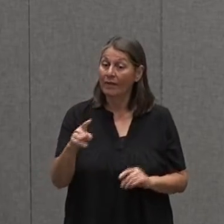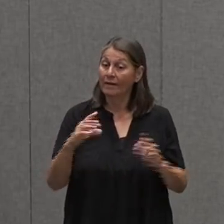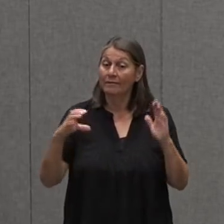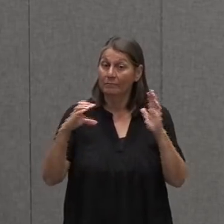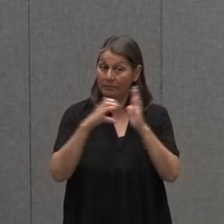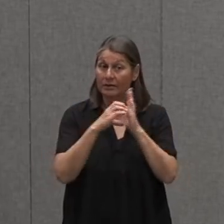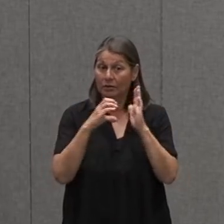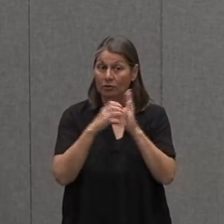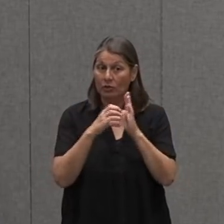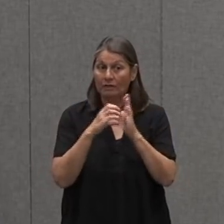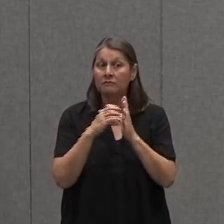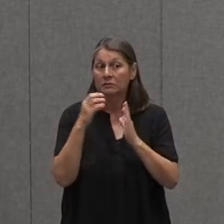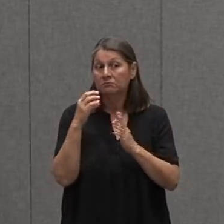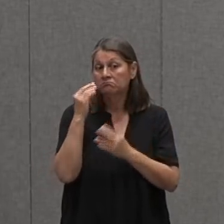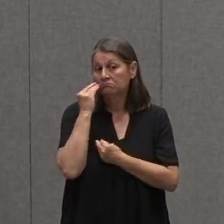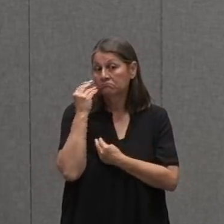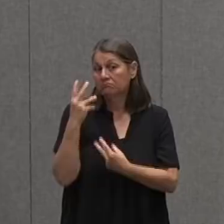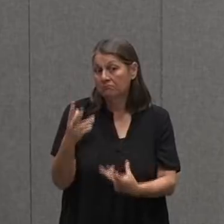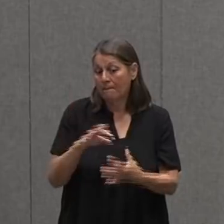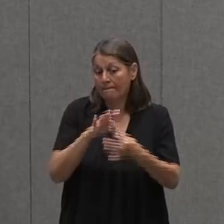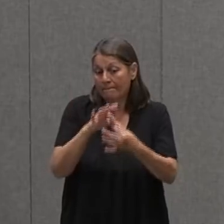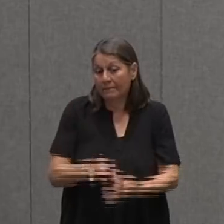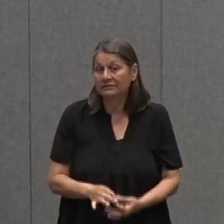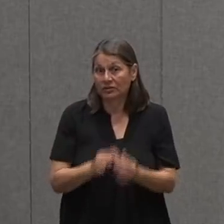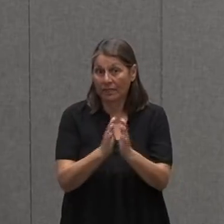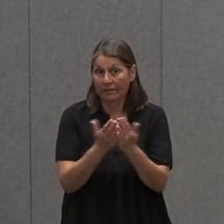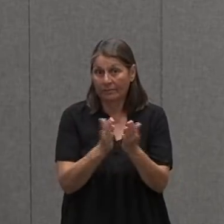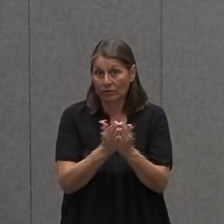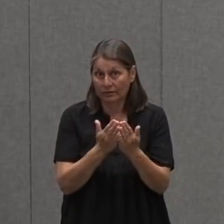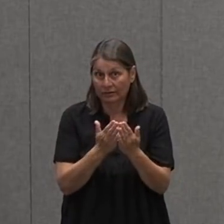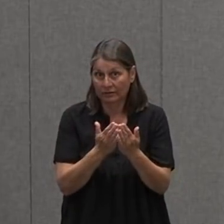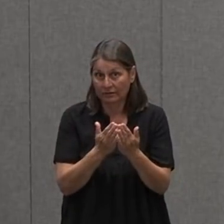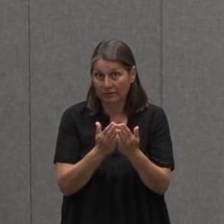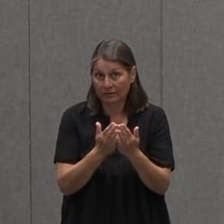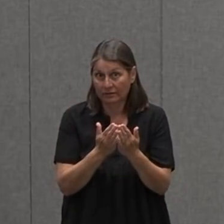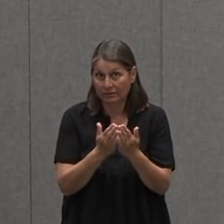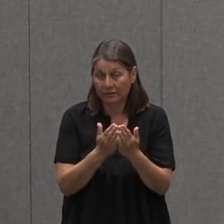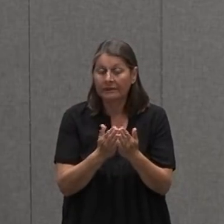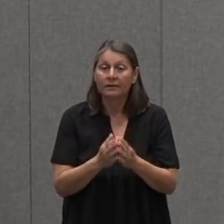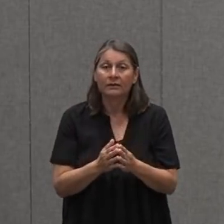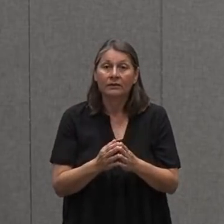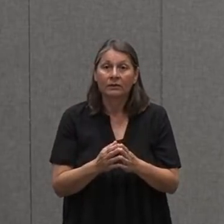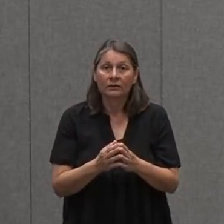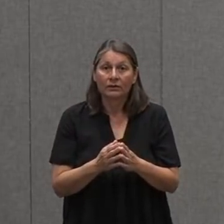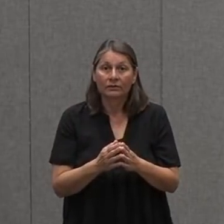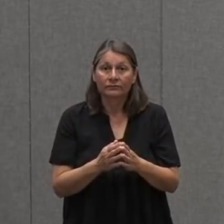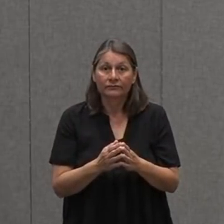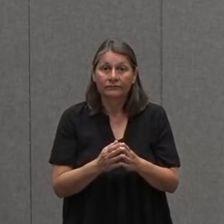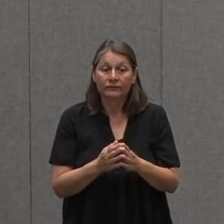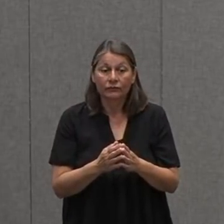based on one book. We're not going to use a nonfiction earth, I'm sorry, we're not gonna use a fiction book